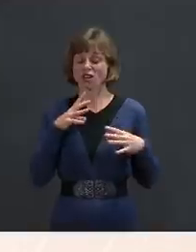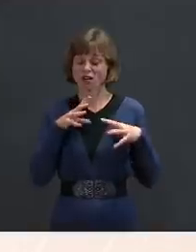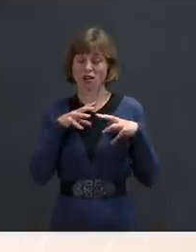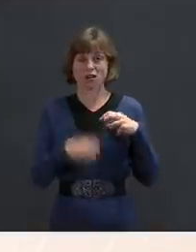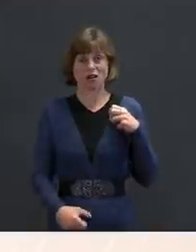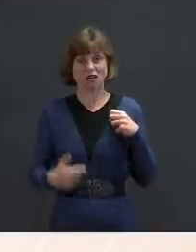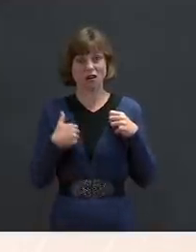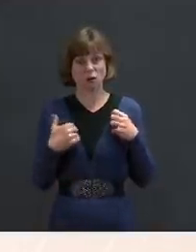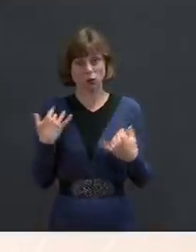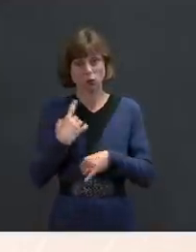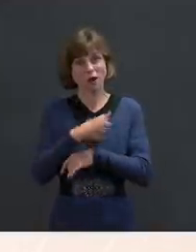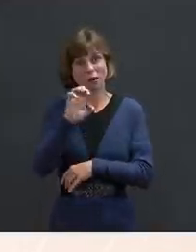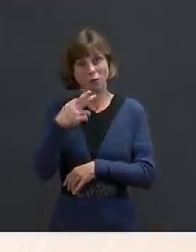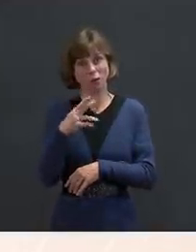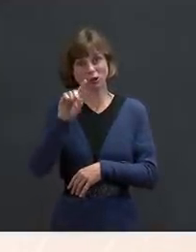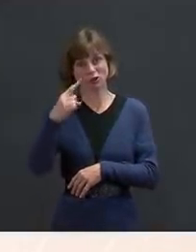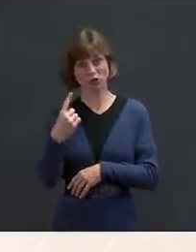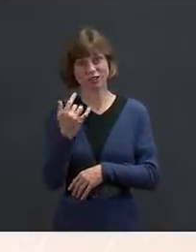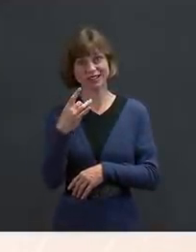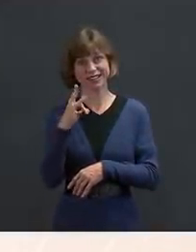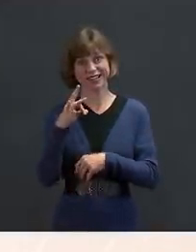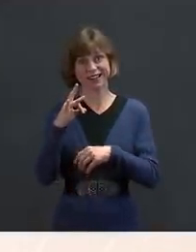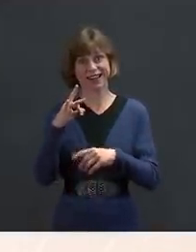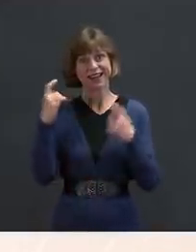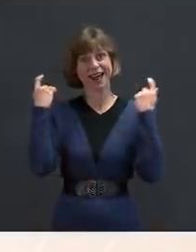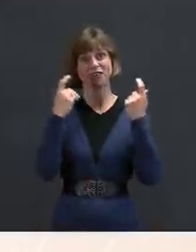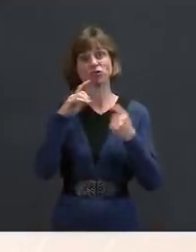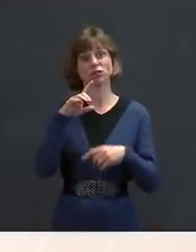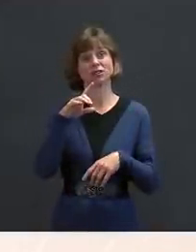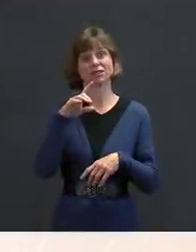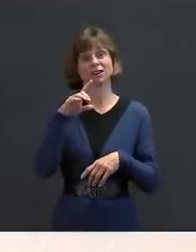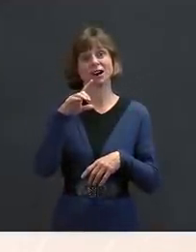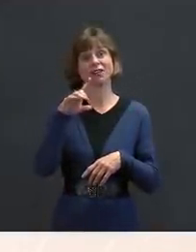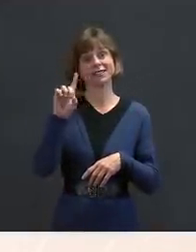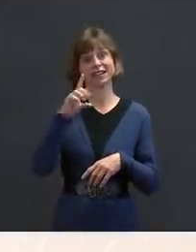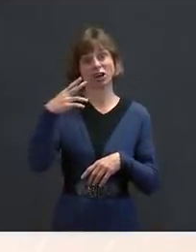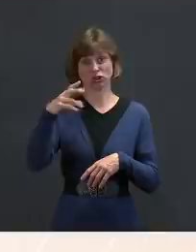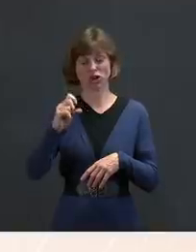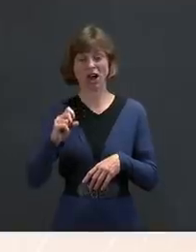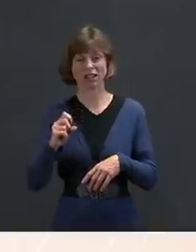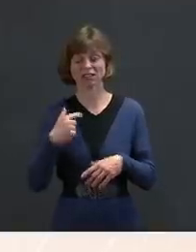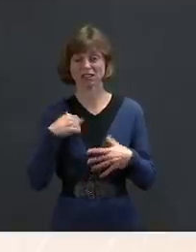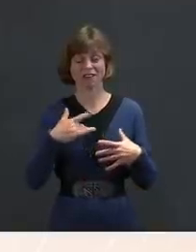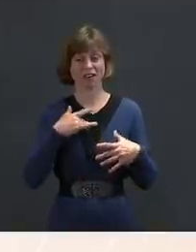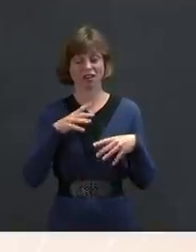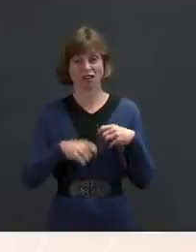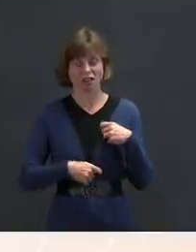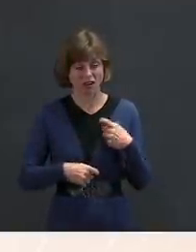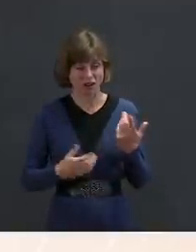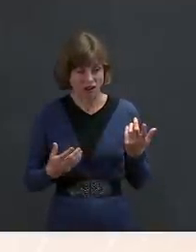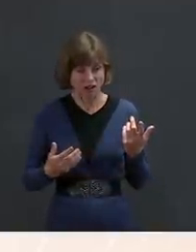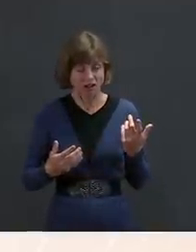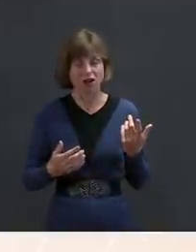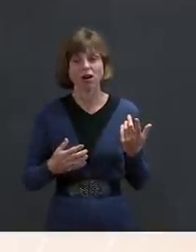the 18th anniversary of the U.S. Department of Homeland Security. It takes time to rebuild an entire system